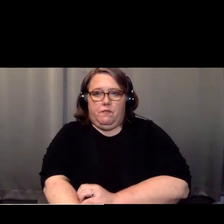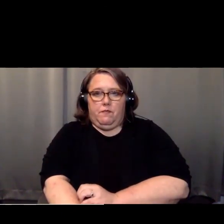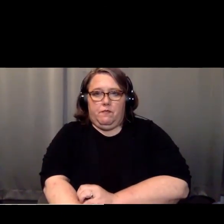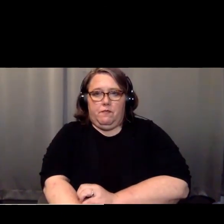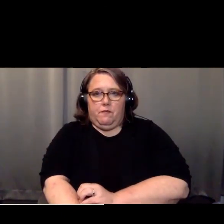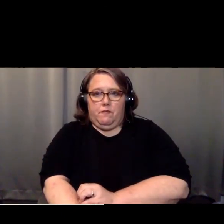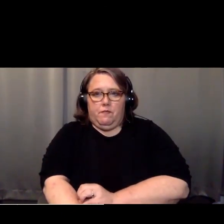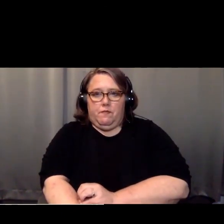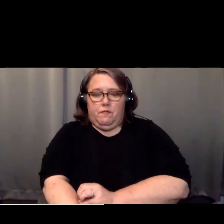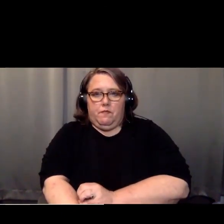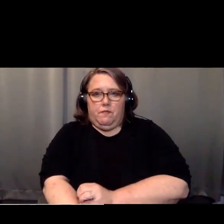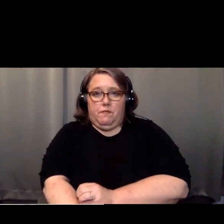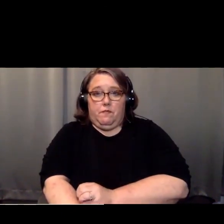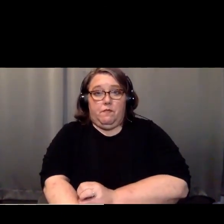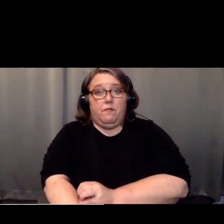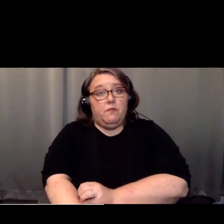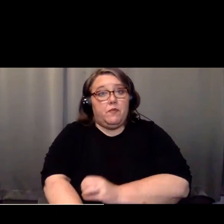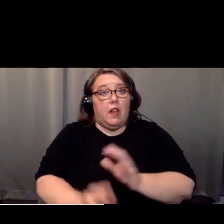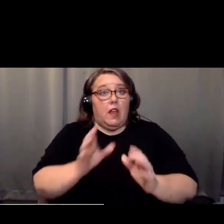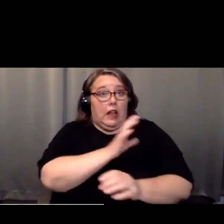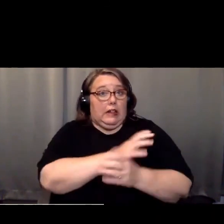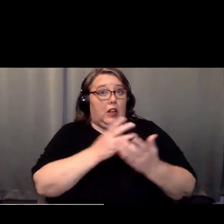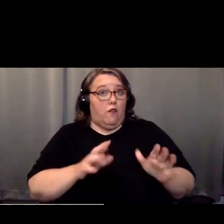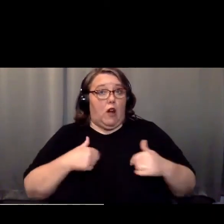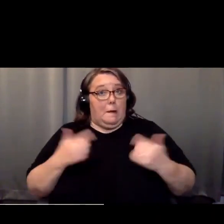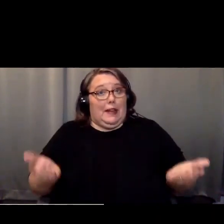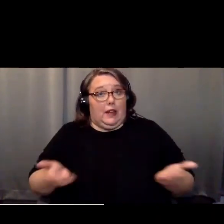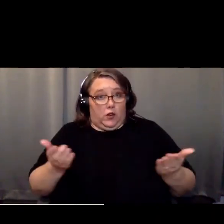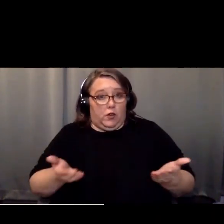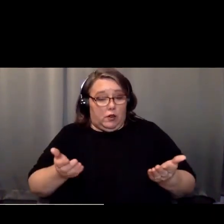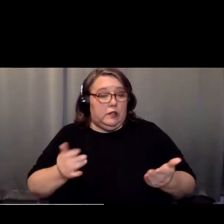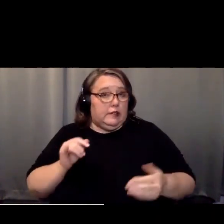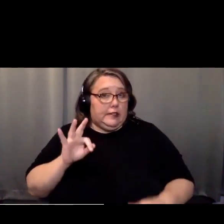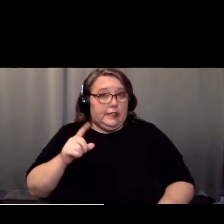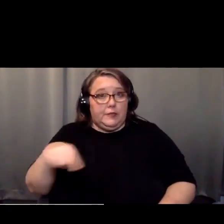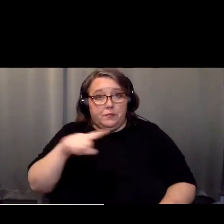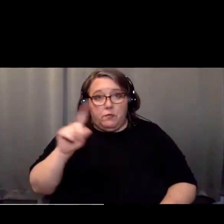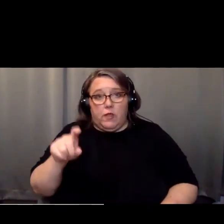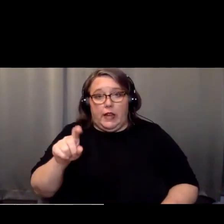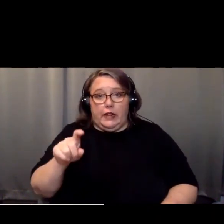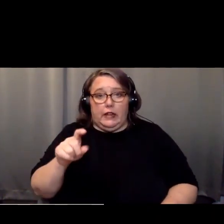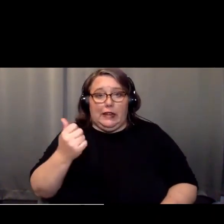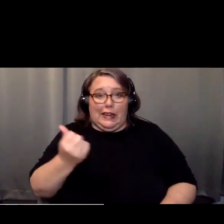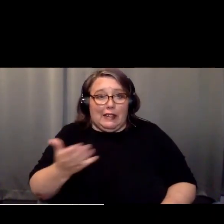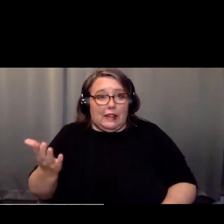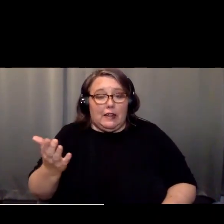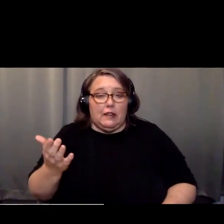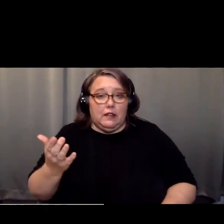Well, I will be here once the clinic is over and if you need anything again,